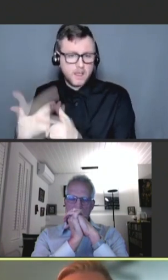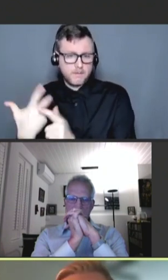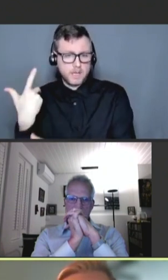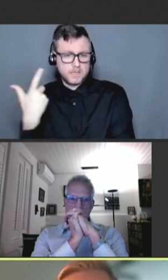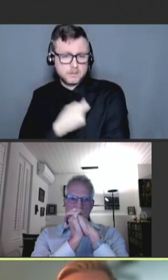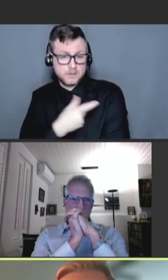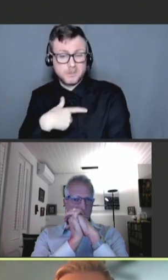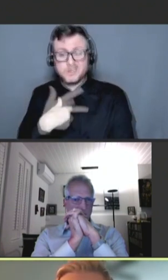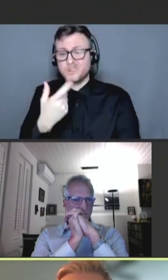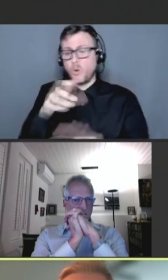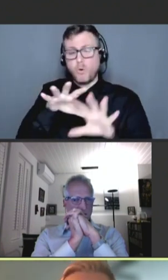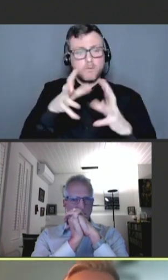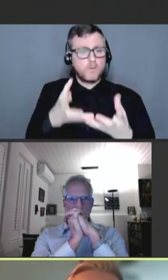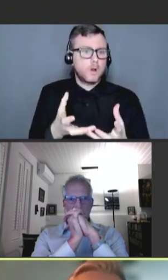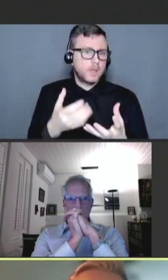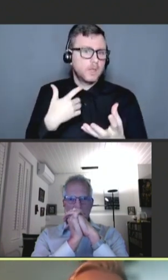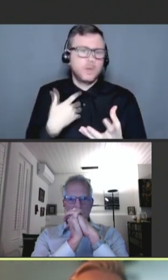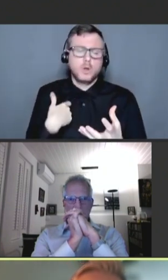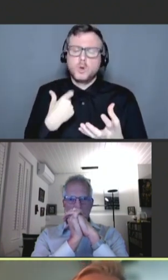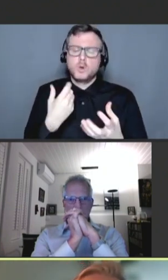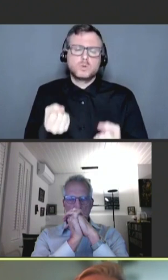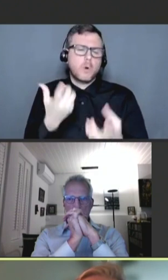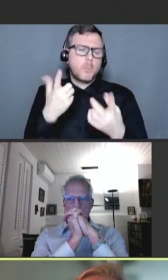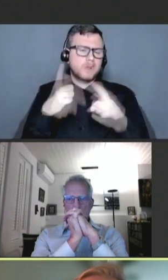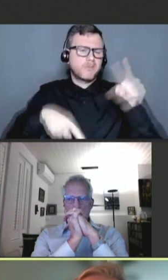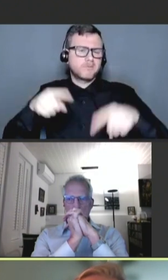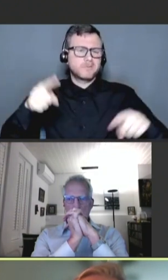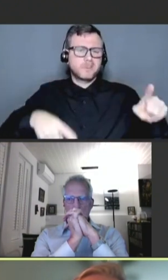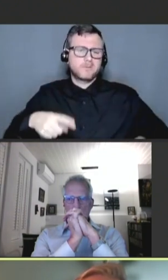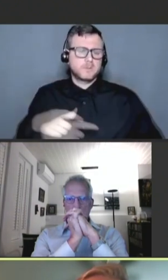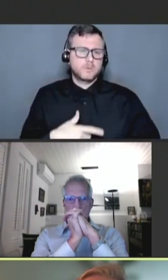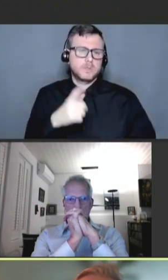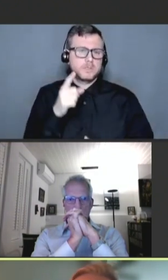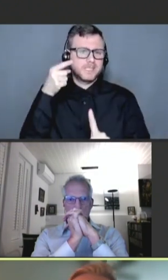there is just too much heterogeneity in the literature to allow for any type of well-performed